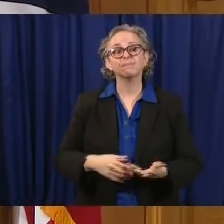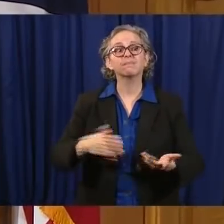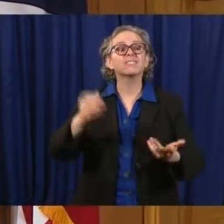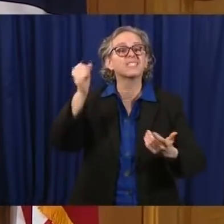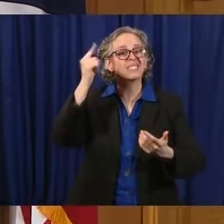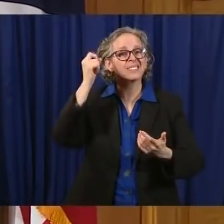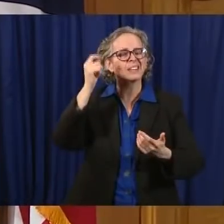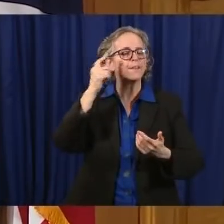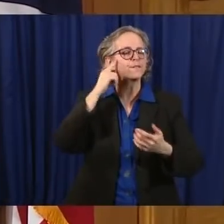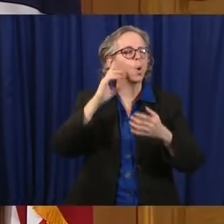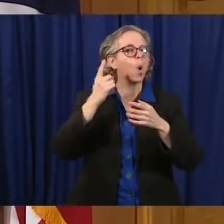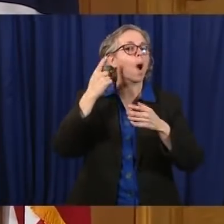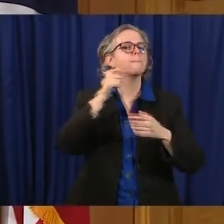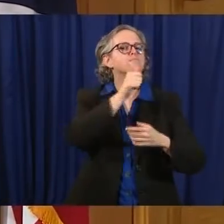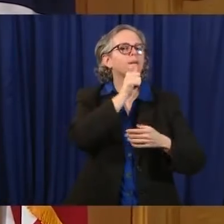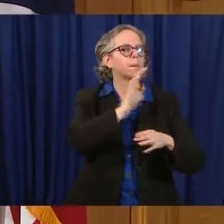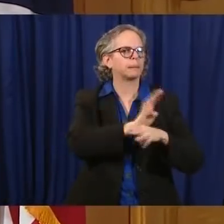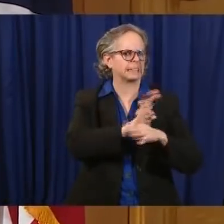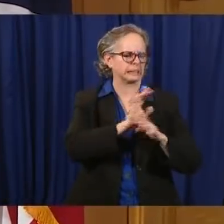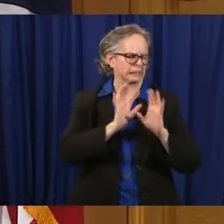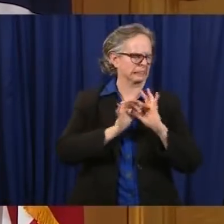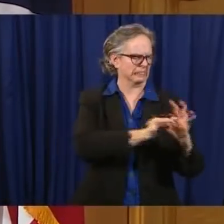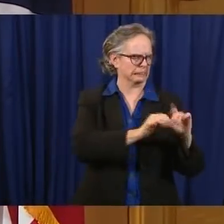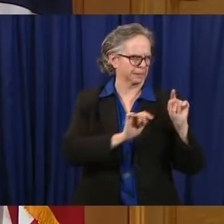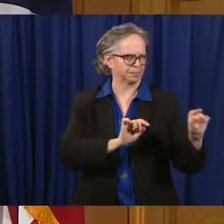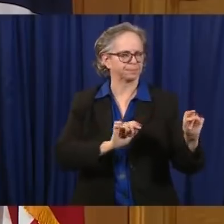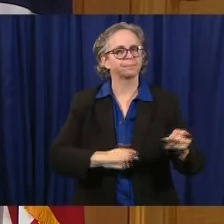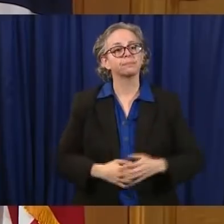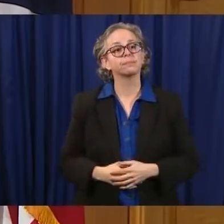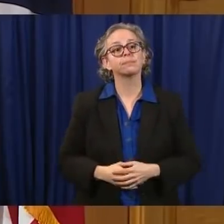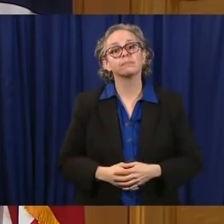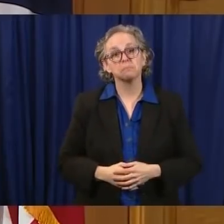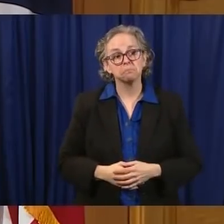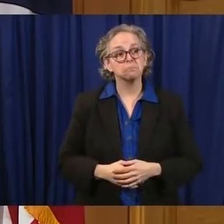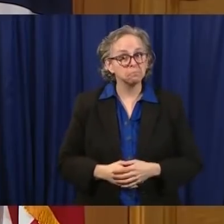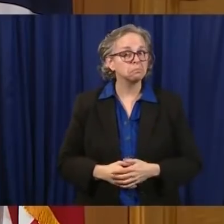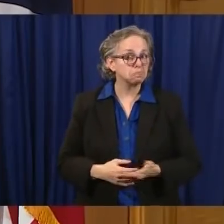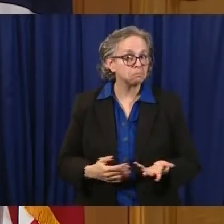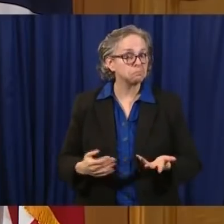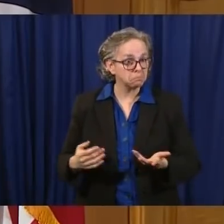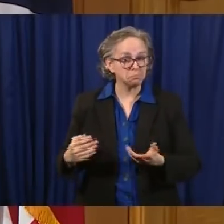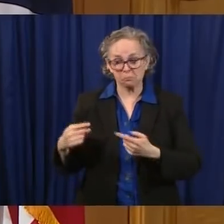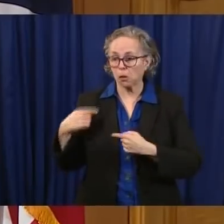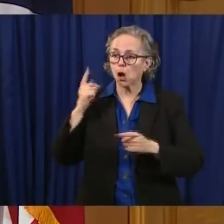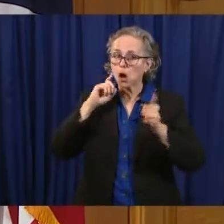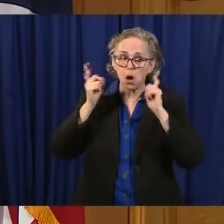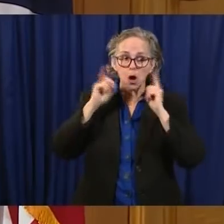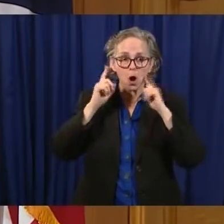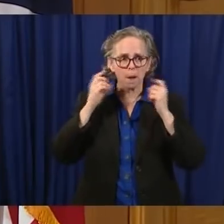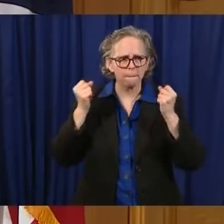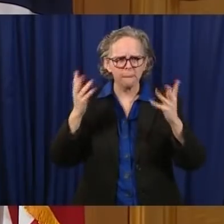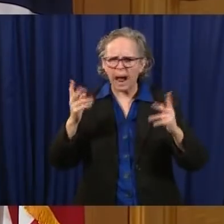PEEP THE STATE.>>> PEOPLE IN THE STATE.